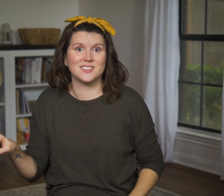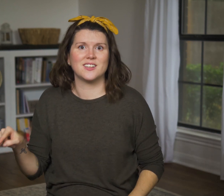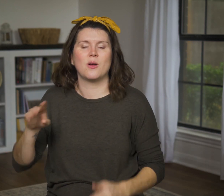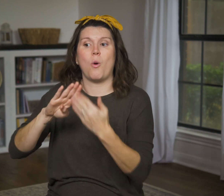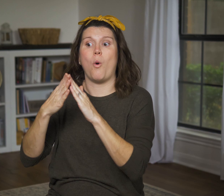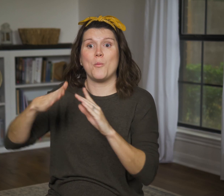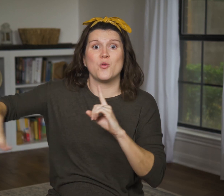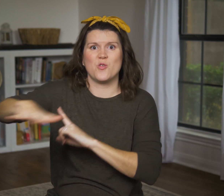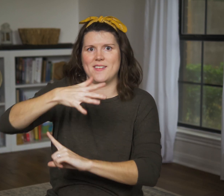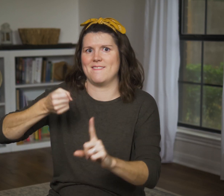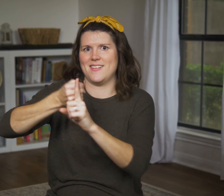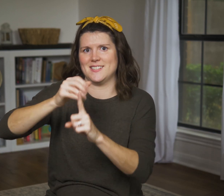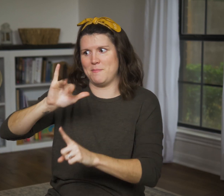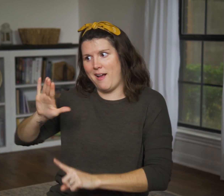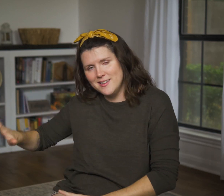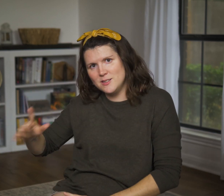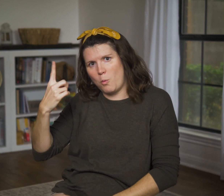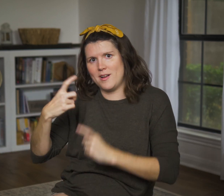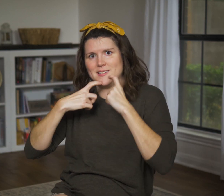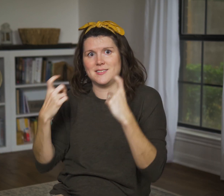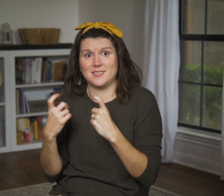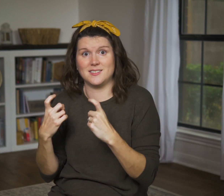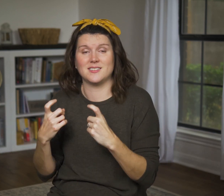but the whole community is affected.